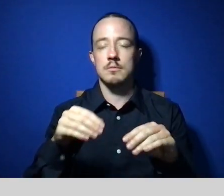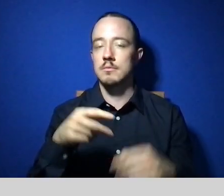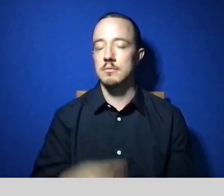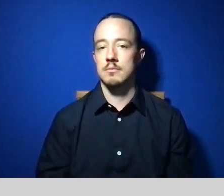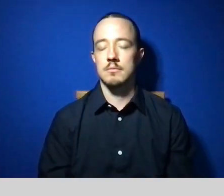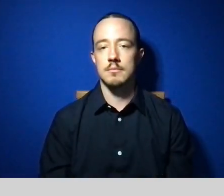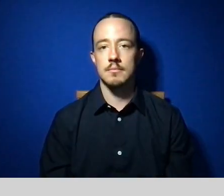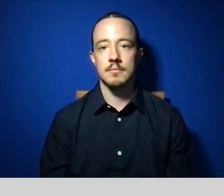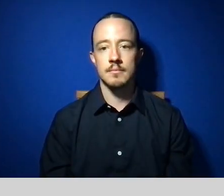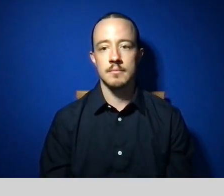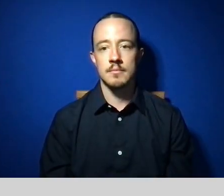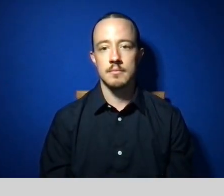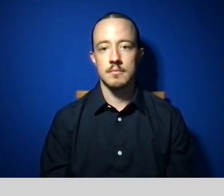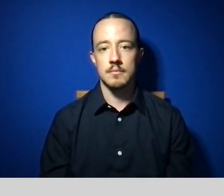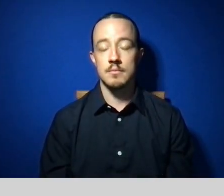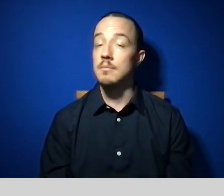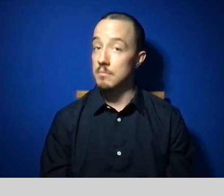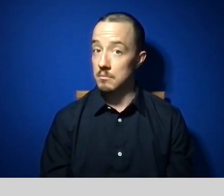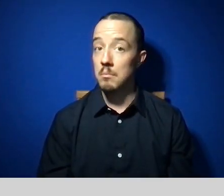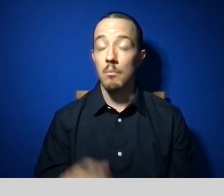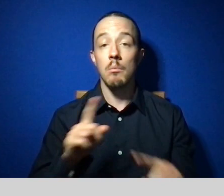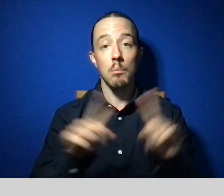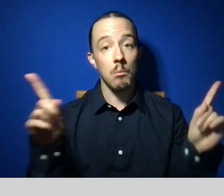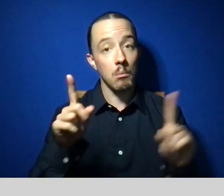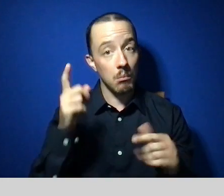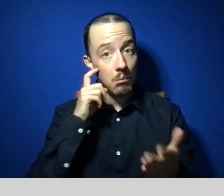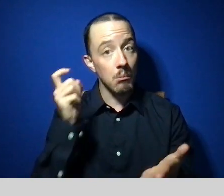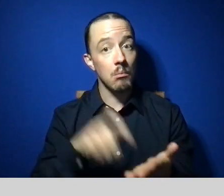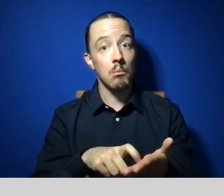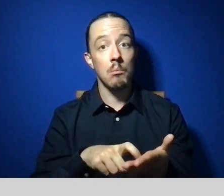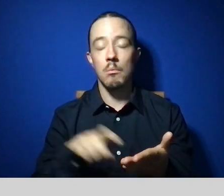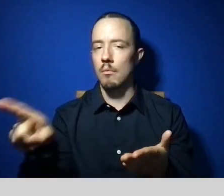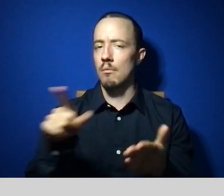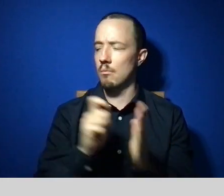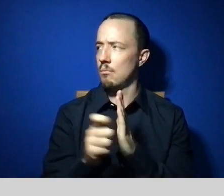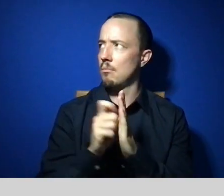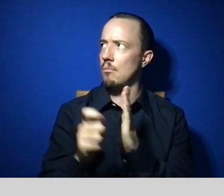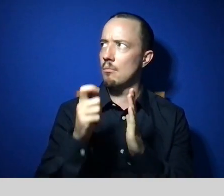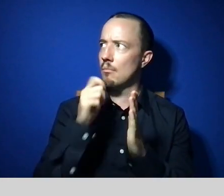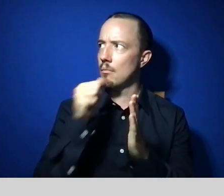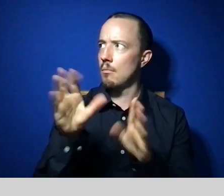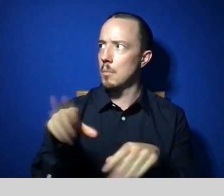But you'll notice it says here, the author of this package has not provided a project description. We're missing our documentation.